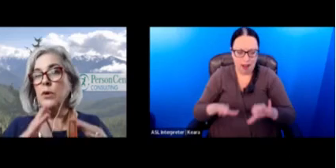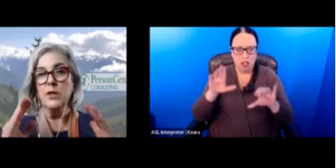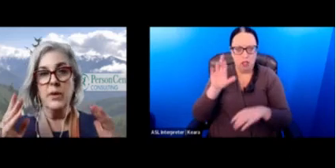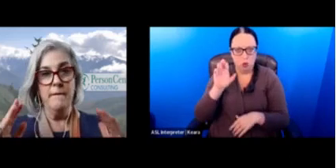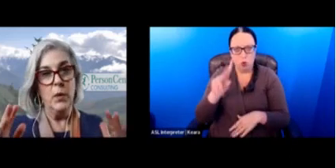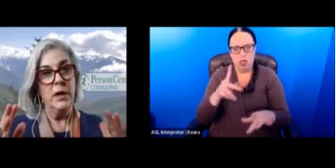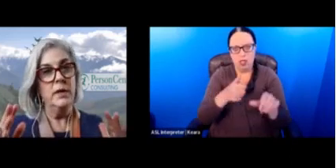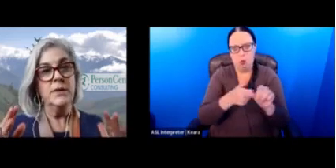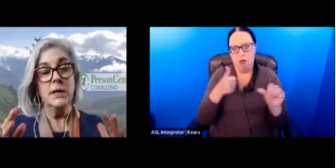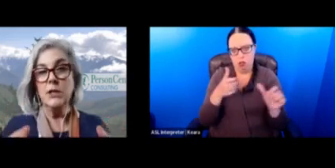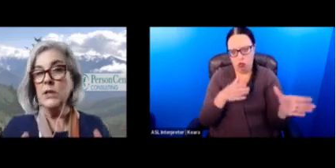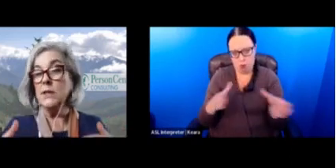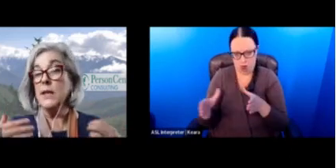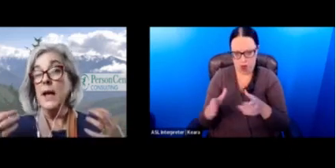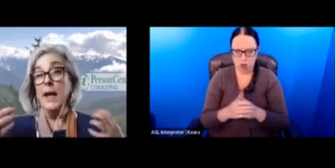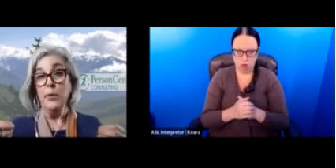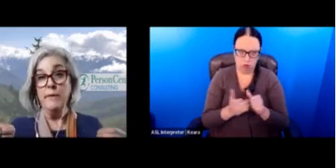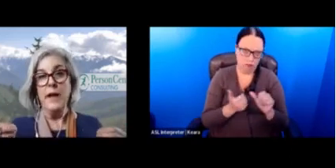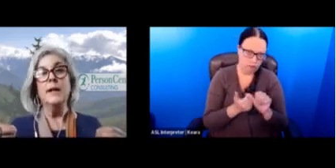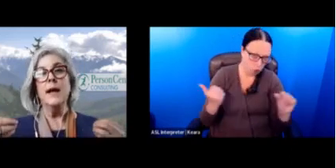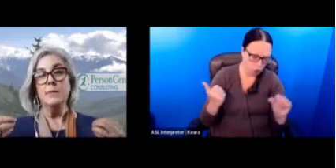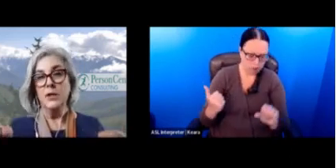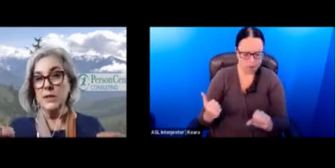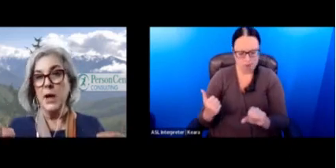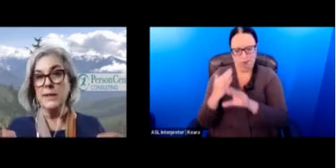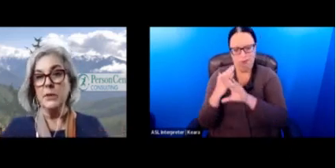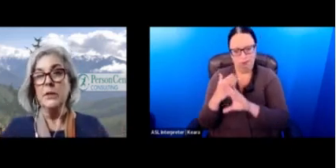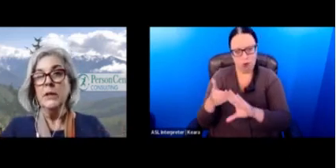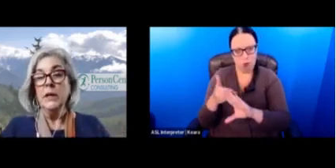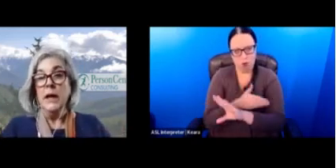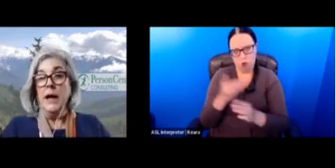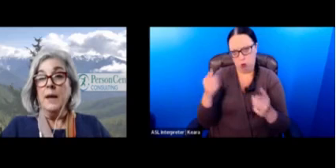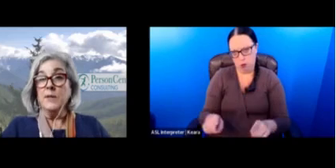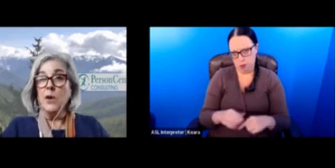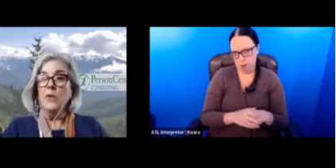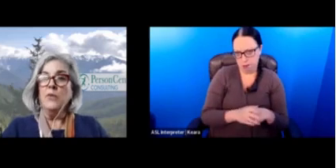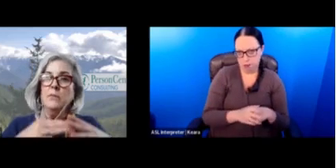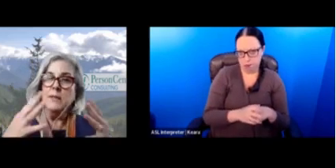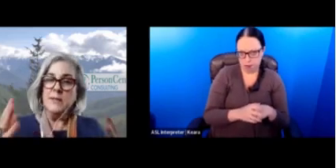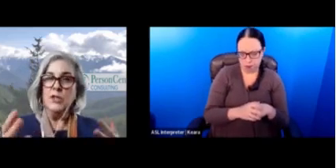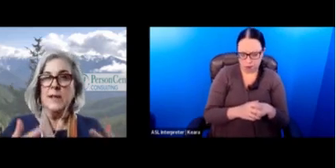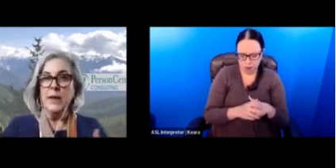try to avoid those conditions and prevent it as much as possible. So this is just kind